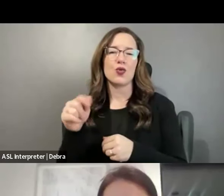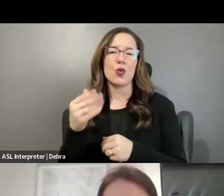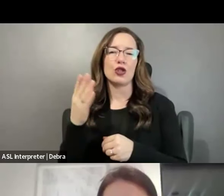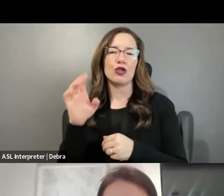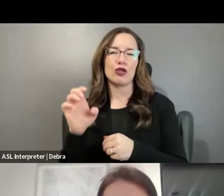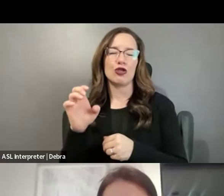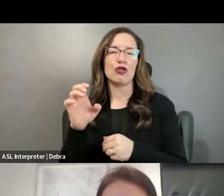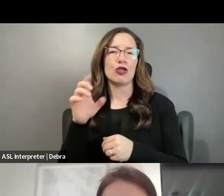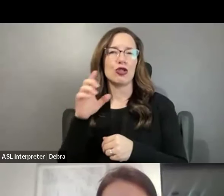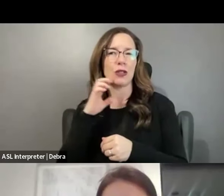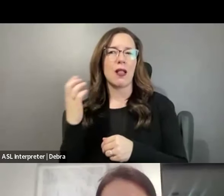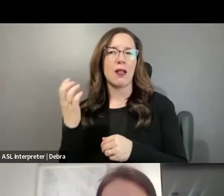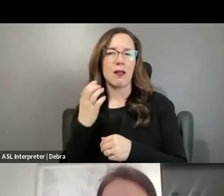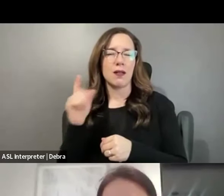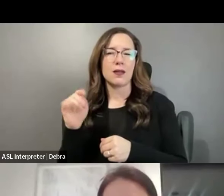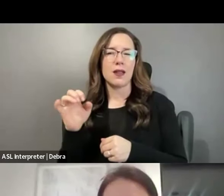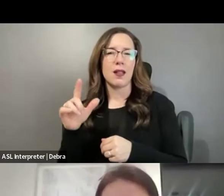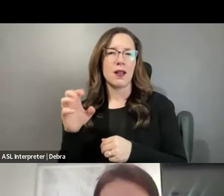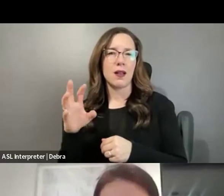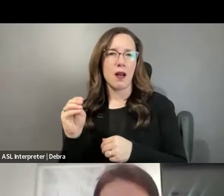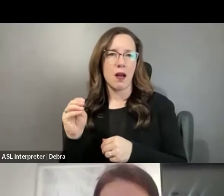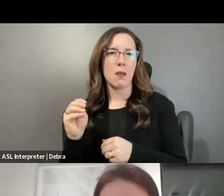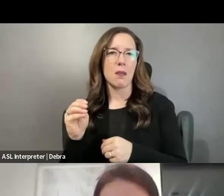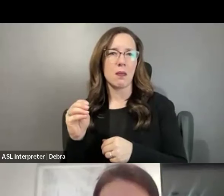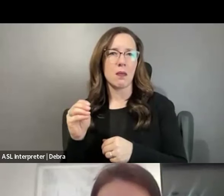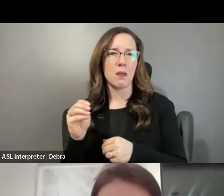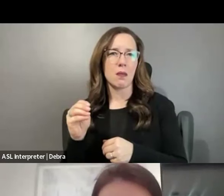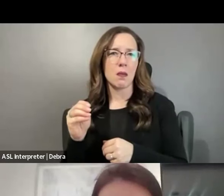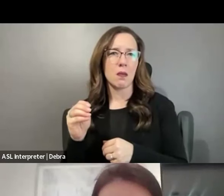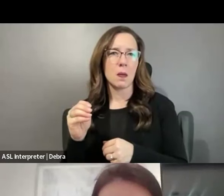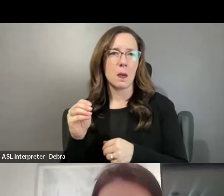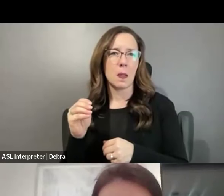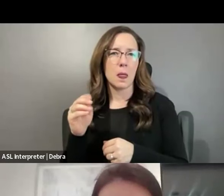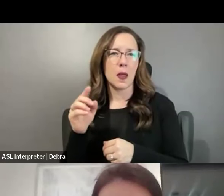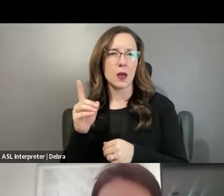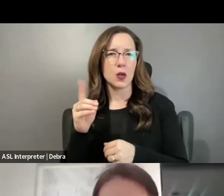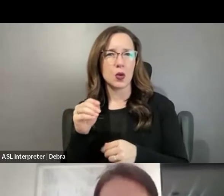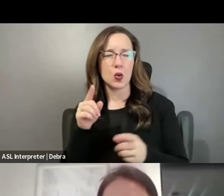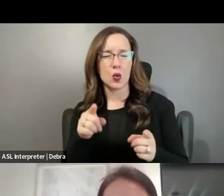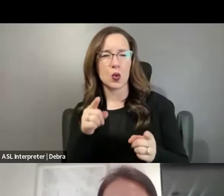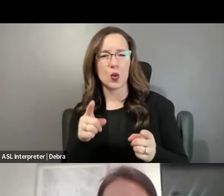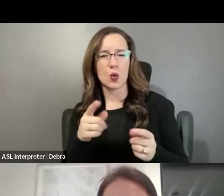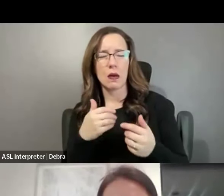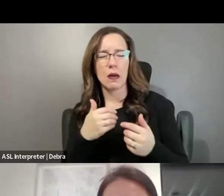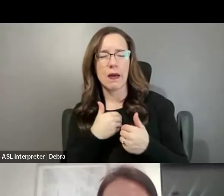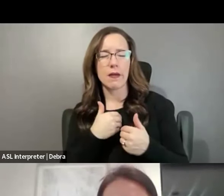What I am asking is do you have any clients